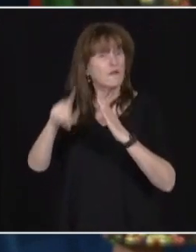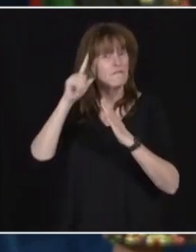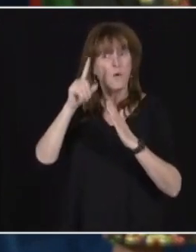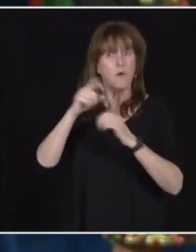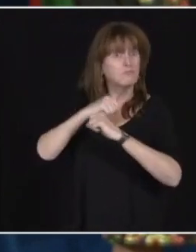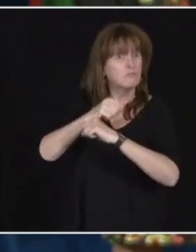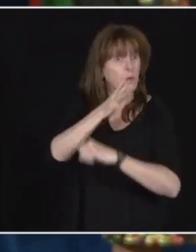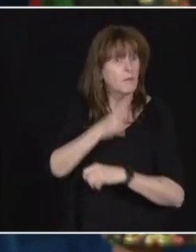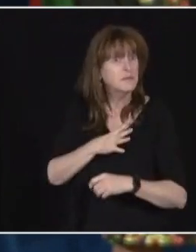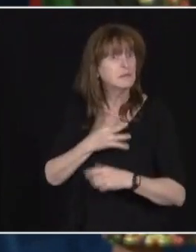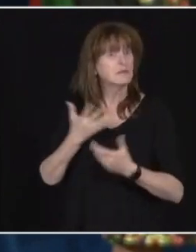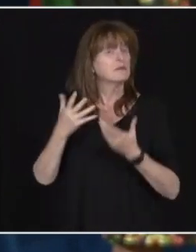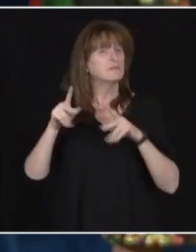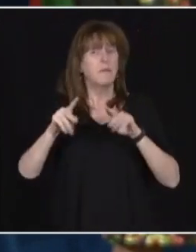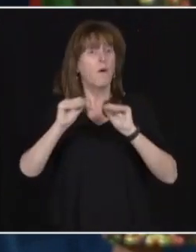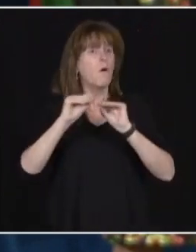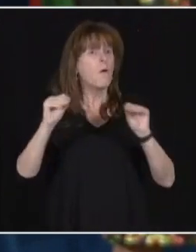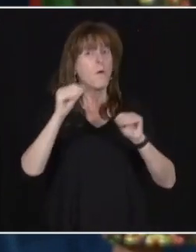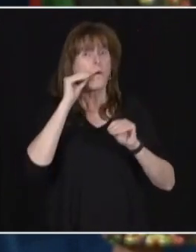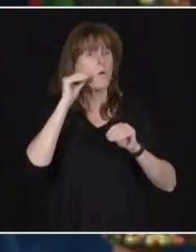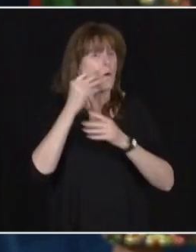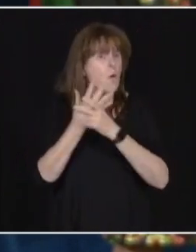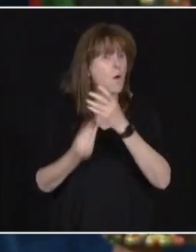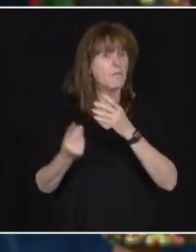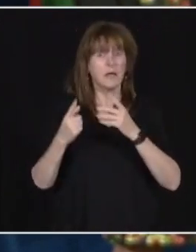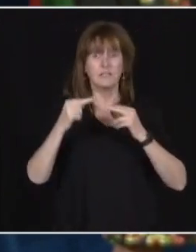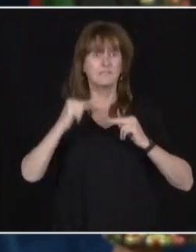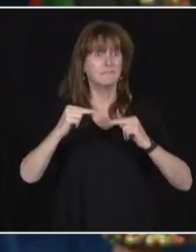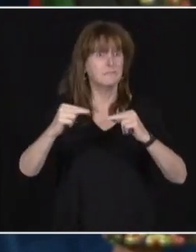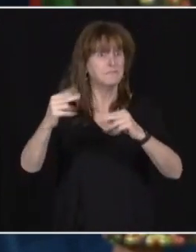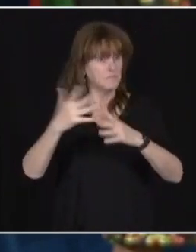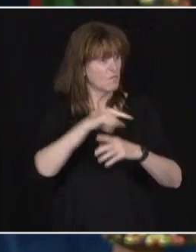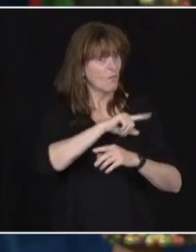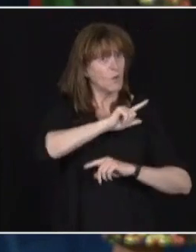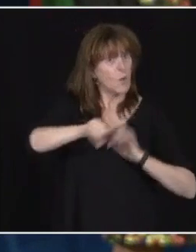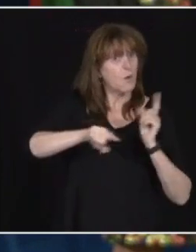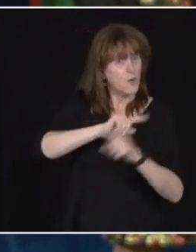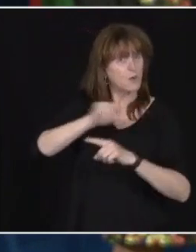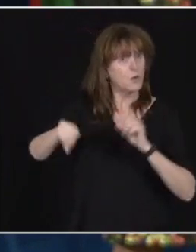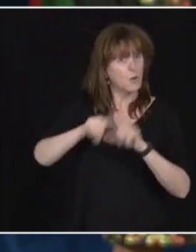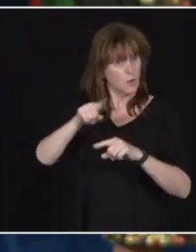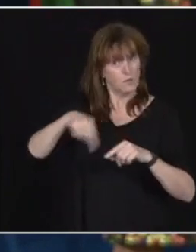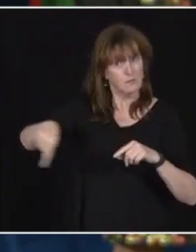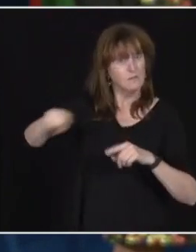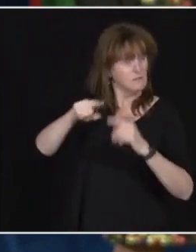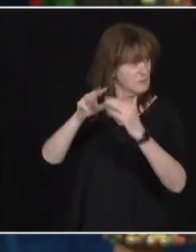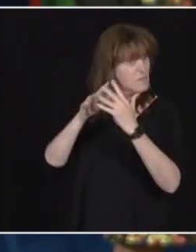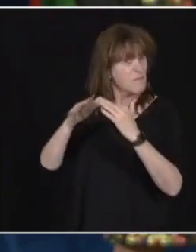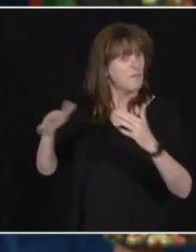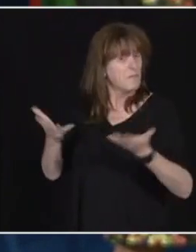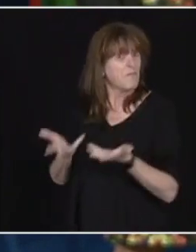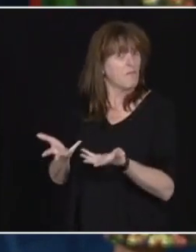and group homes, our homeless shelters and women shelters. And other congregate care facilities.